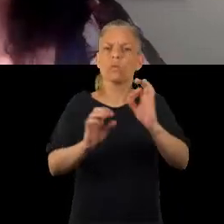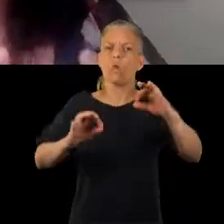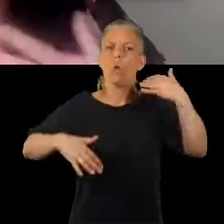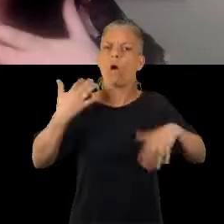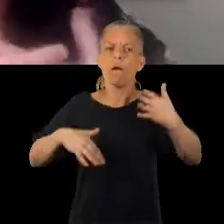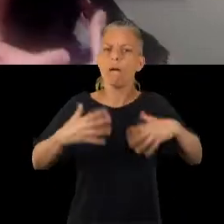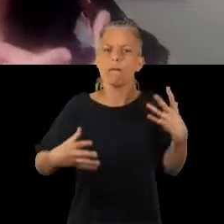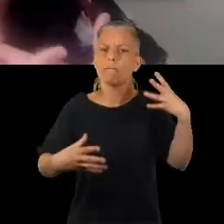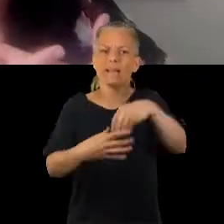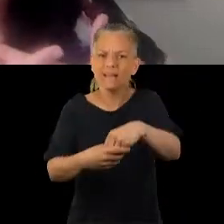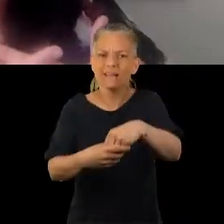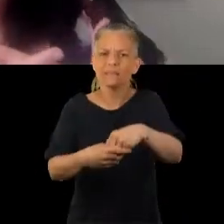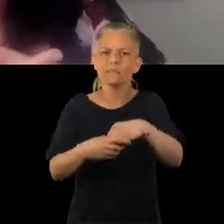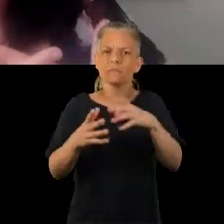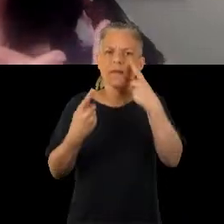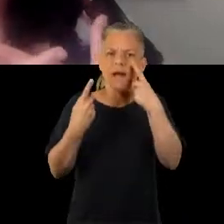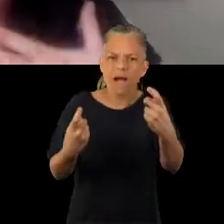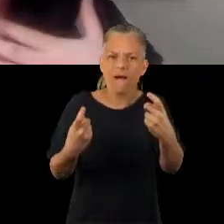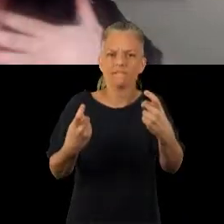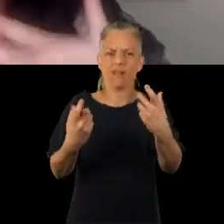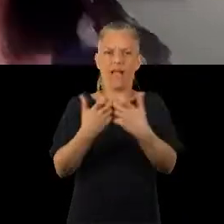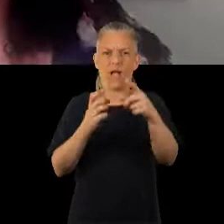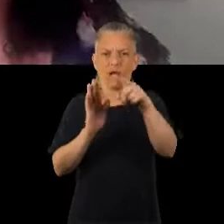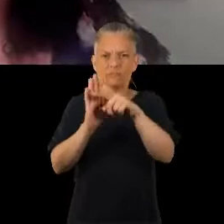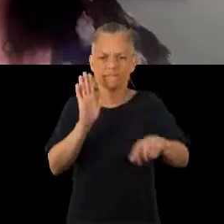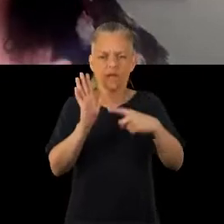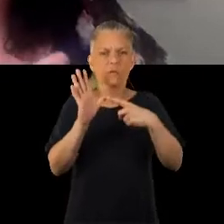bringing and what happens when those boundaries like actually just overspill in the moment and